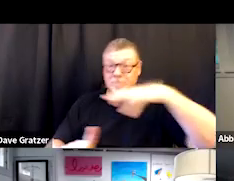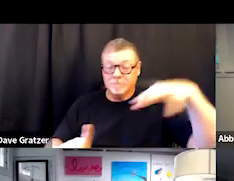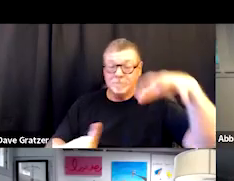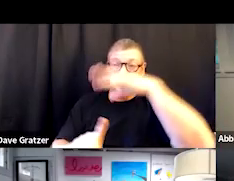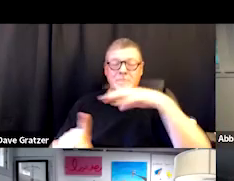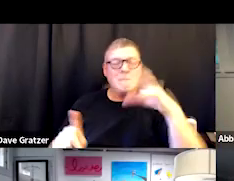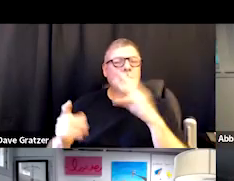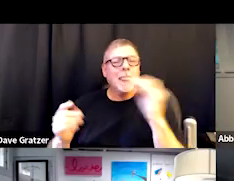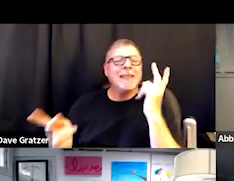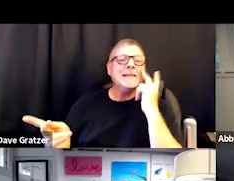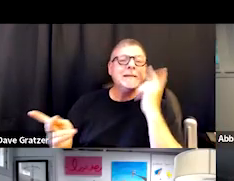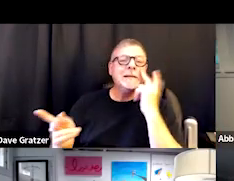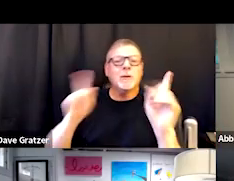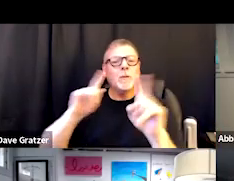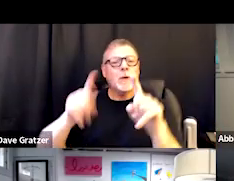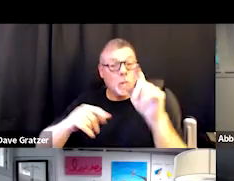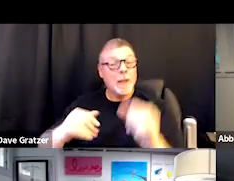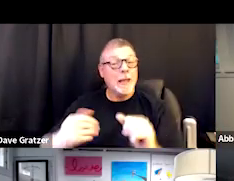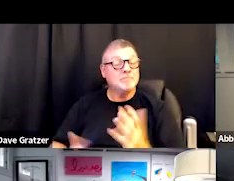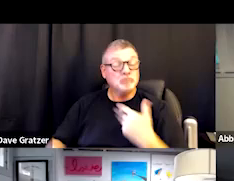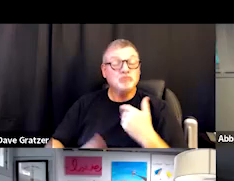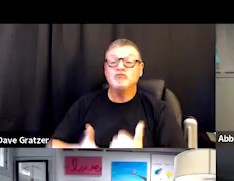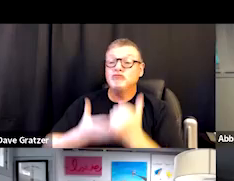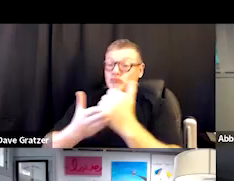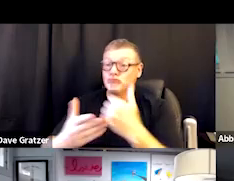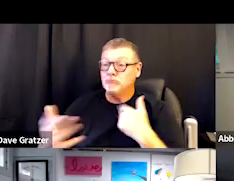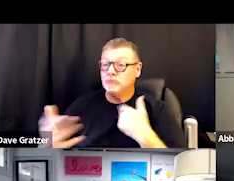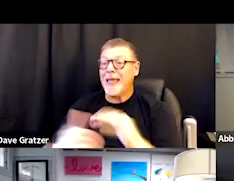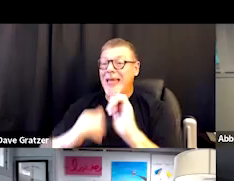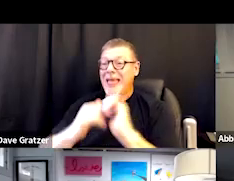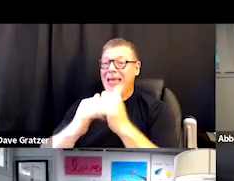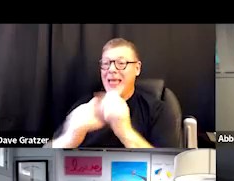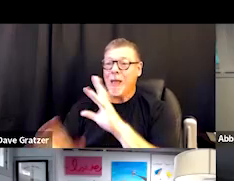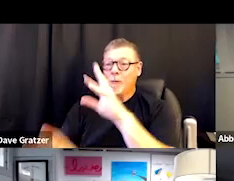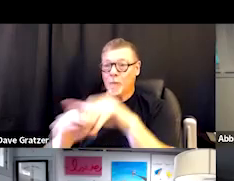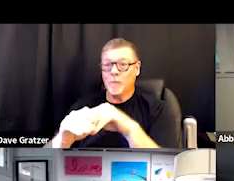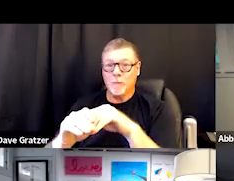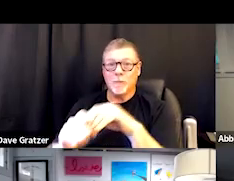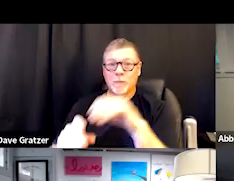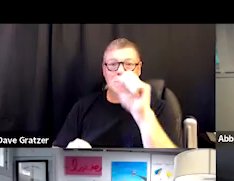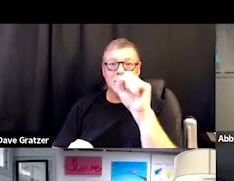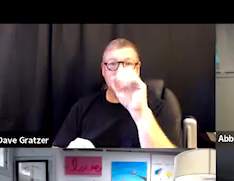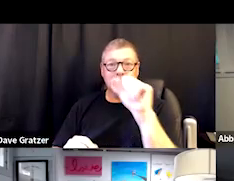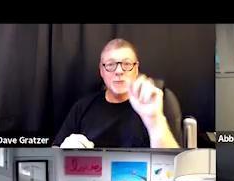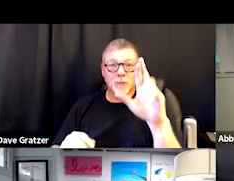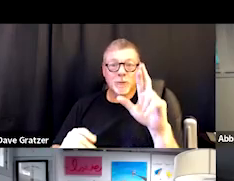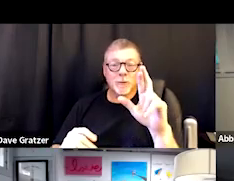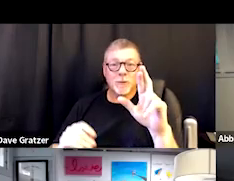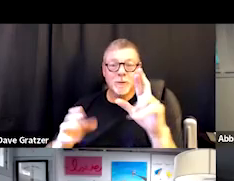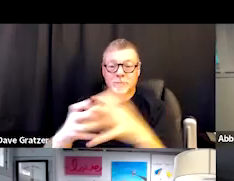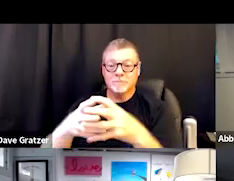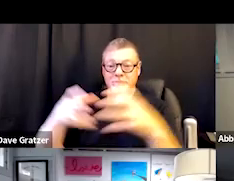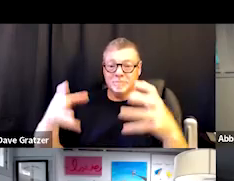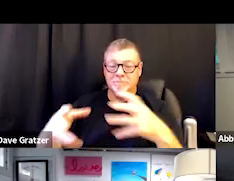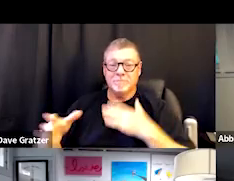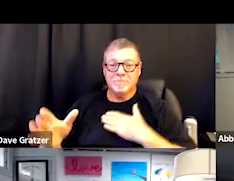where you can step up and say, hey, I wanna be part of this growing SOAR in my state and locality.